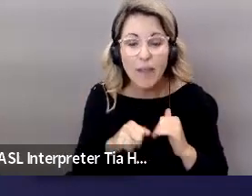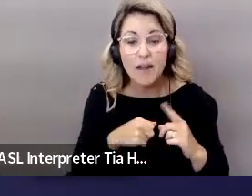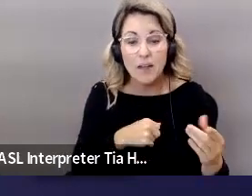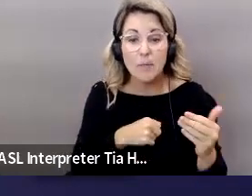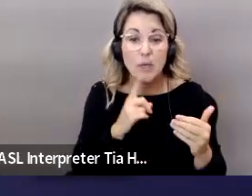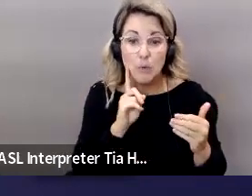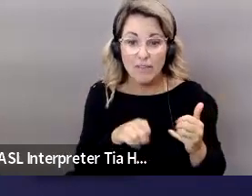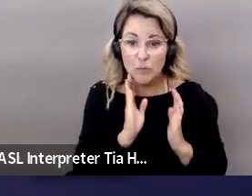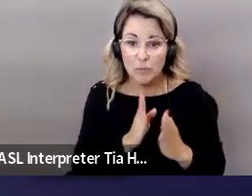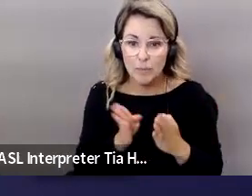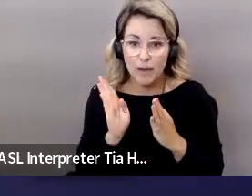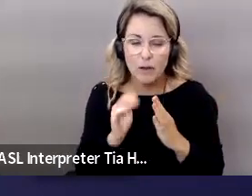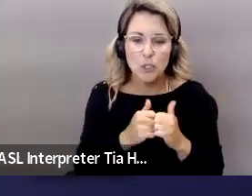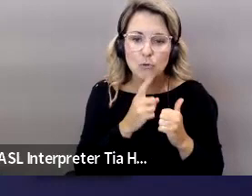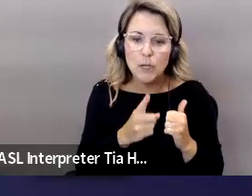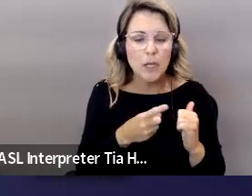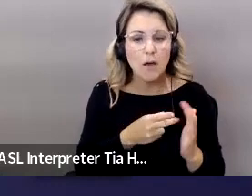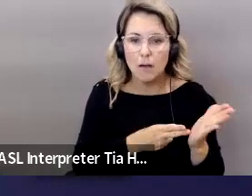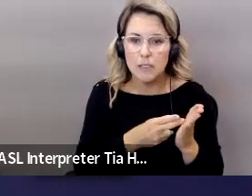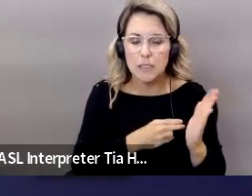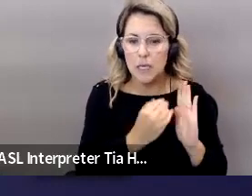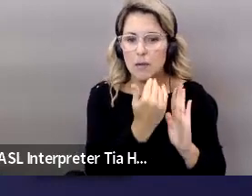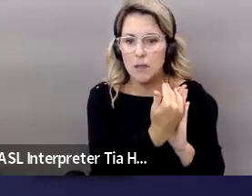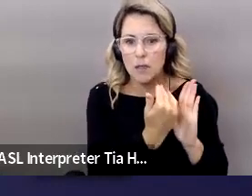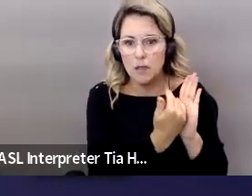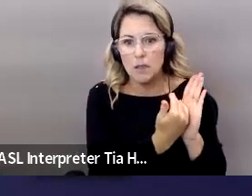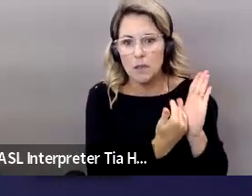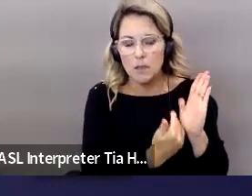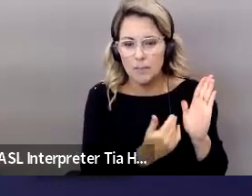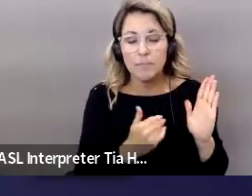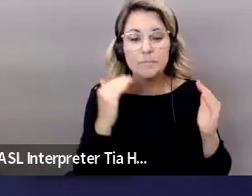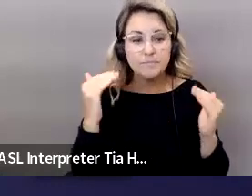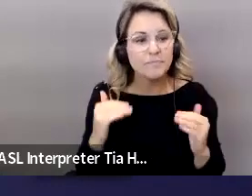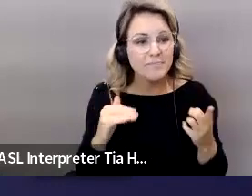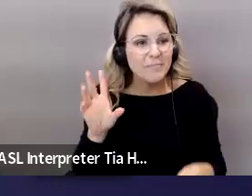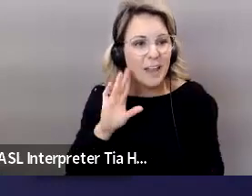to kind of flesh all of those things out. The funding announcement is typically going to include